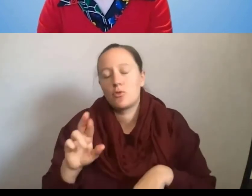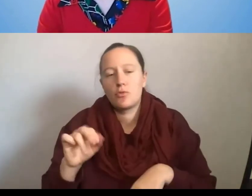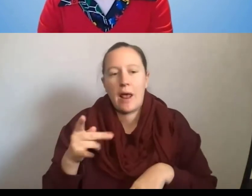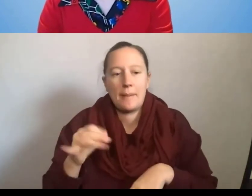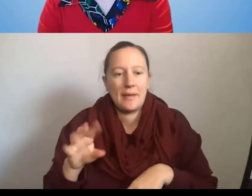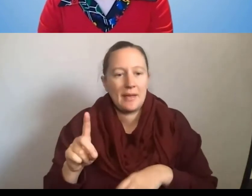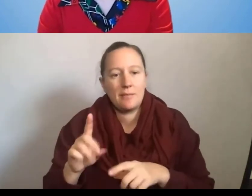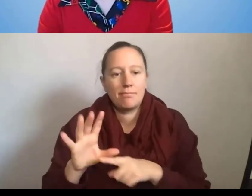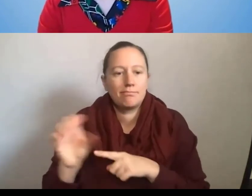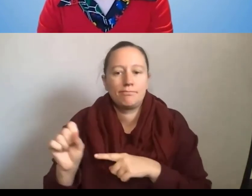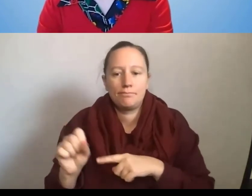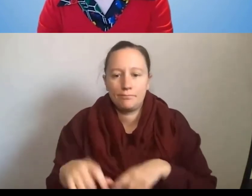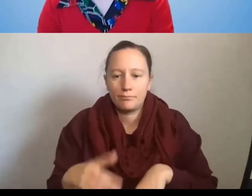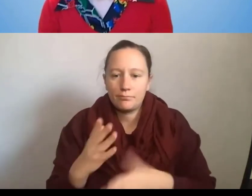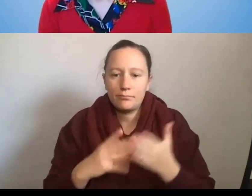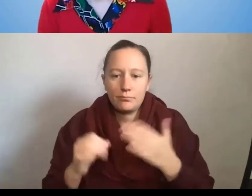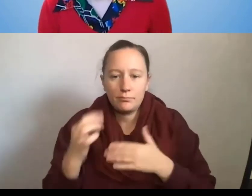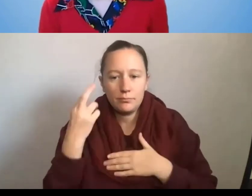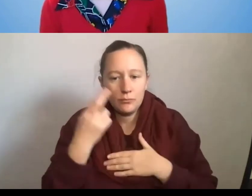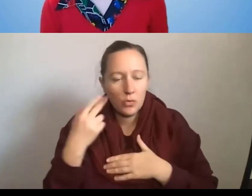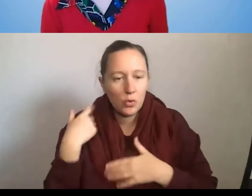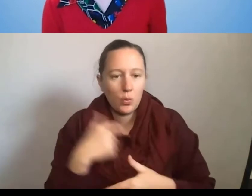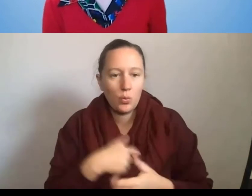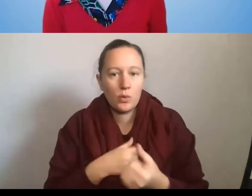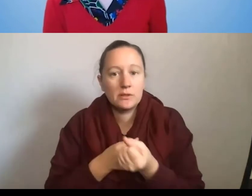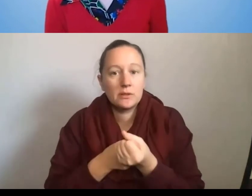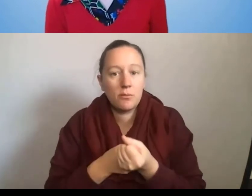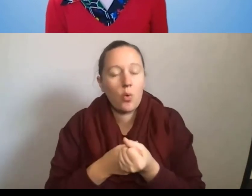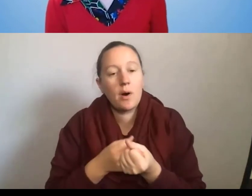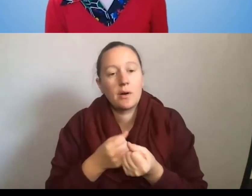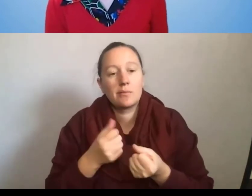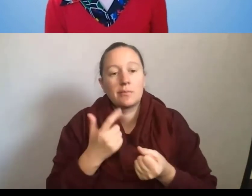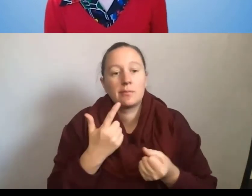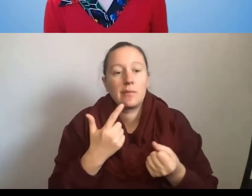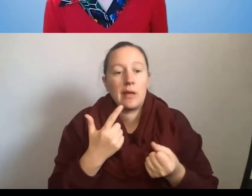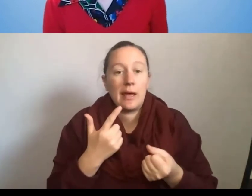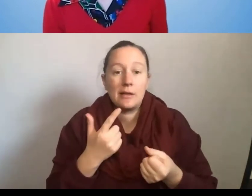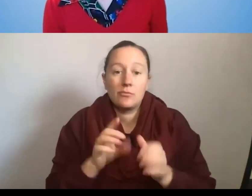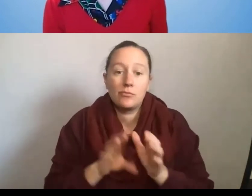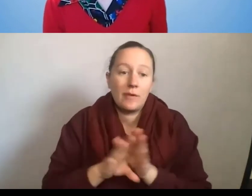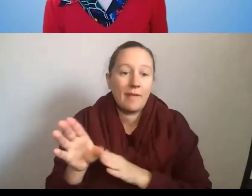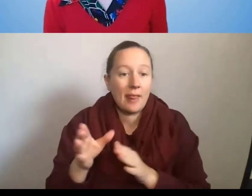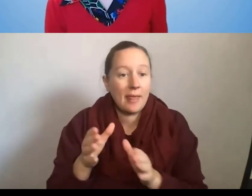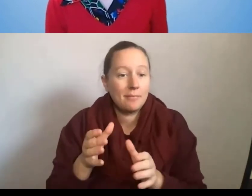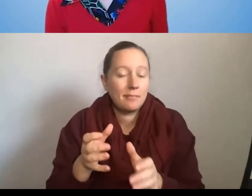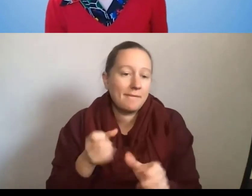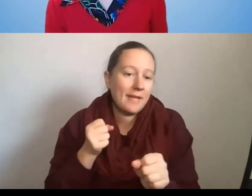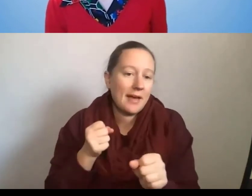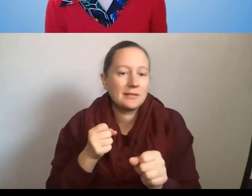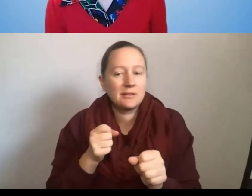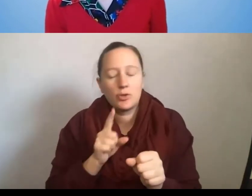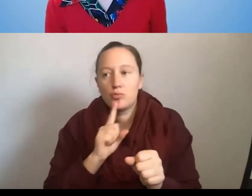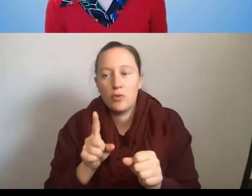that we supported had been developed so rapidly and made it onto the ... into the US marketplace so quickly